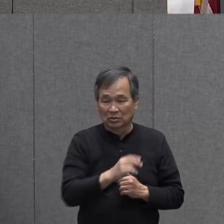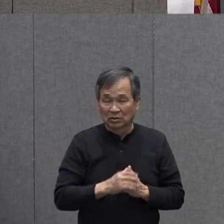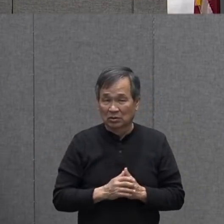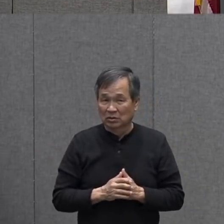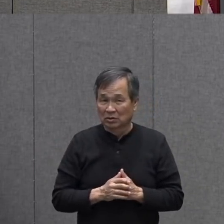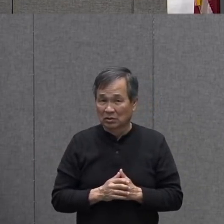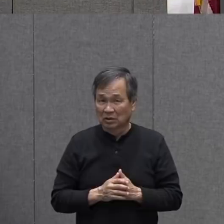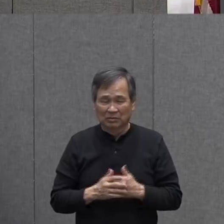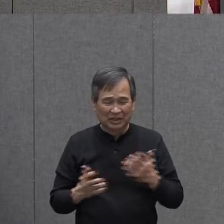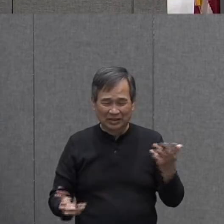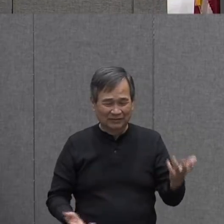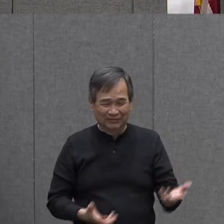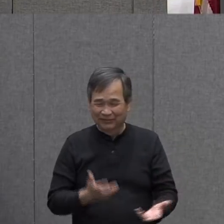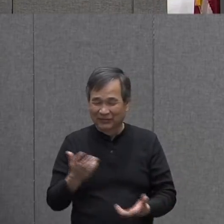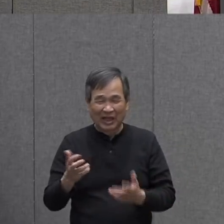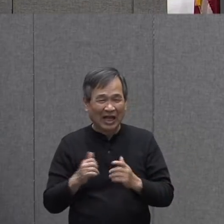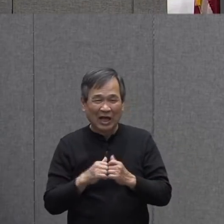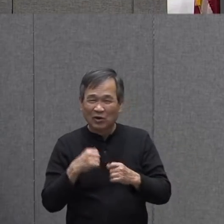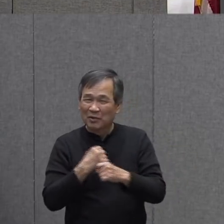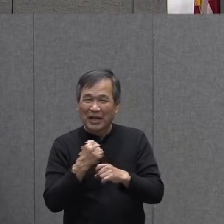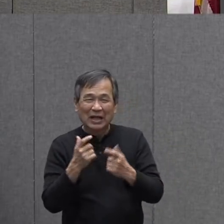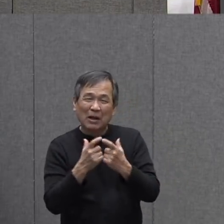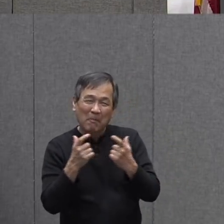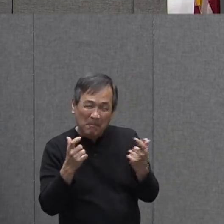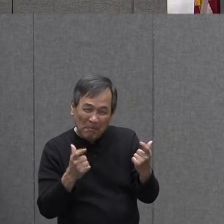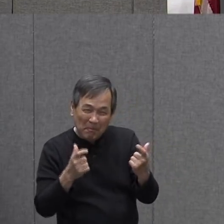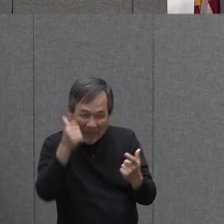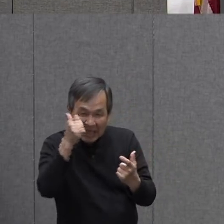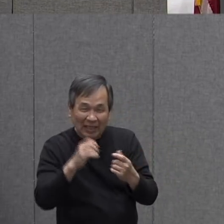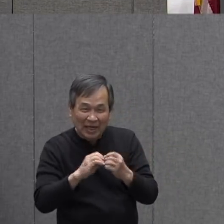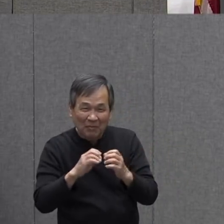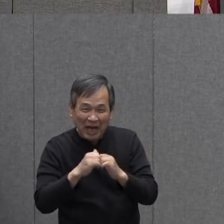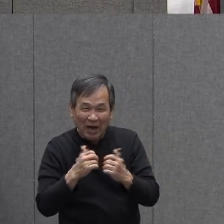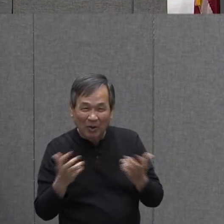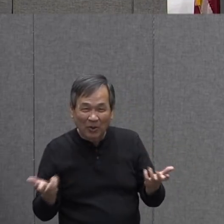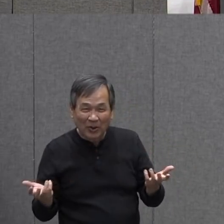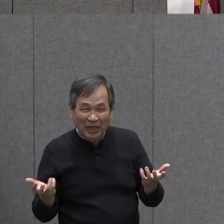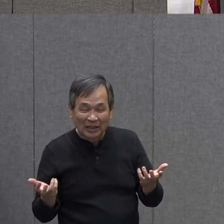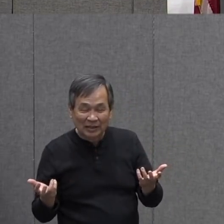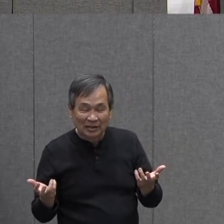Where's it gonna be, how big is it? Right, we're gonna have hundreds.